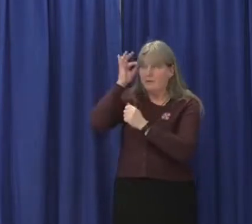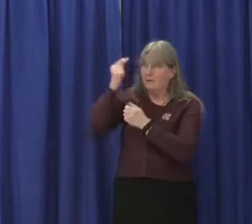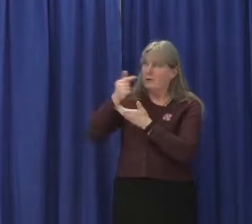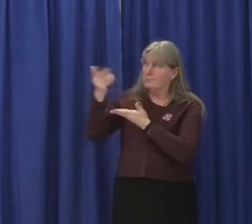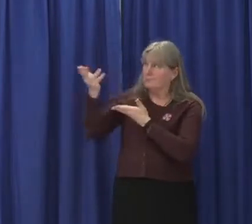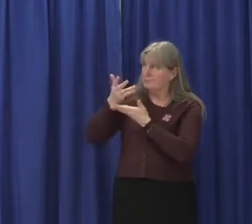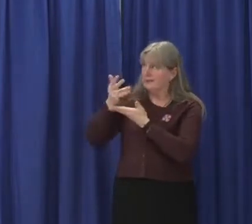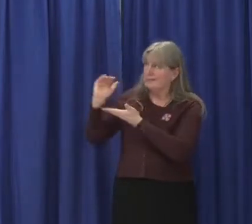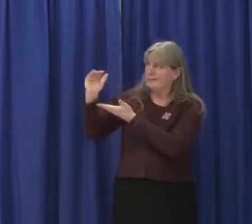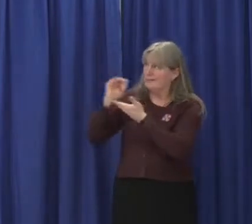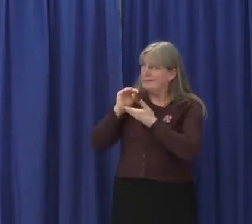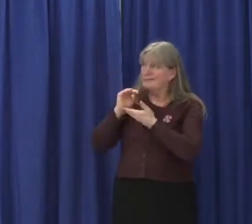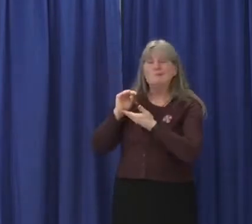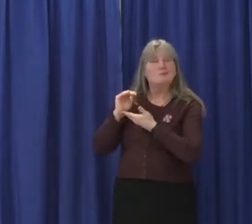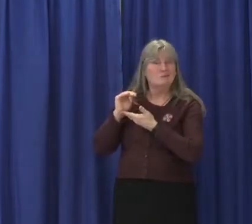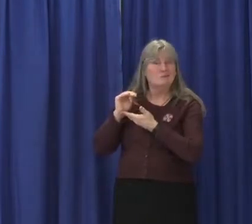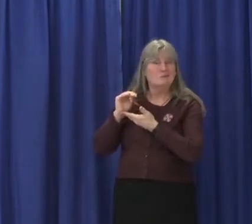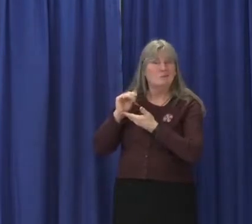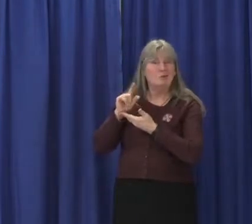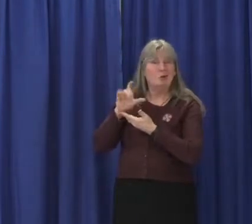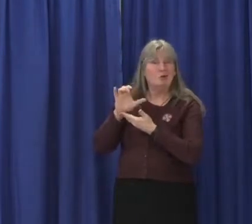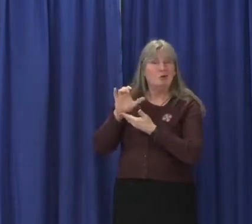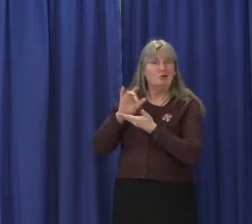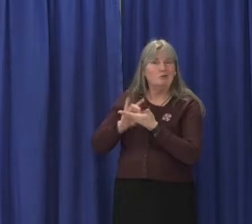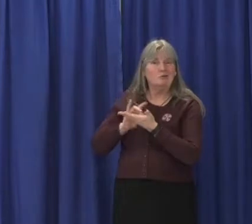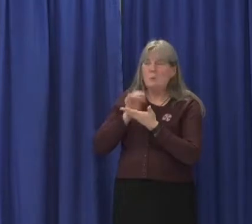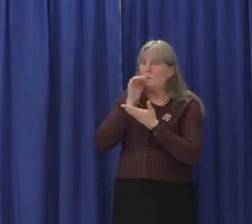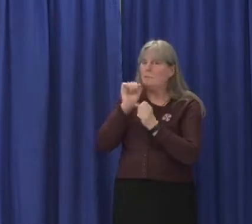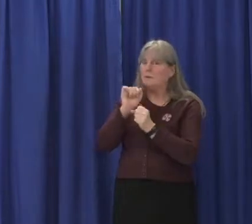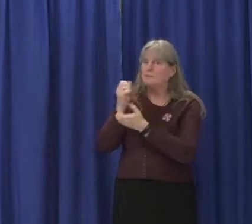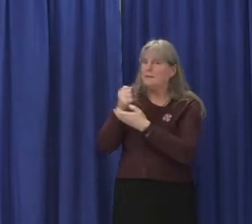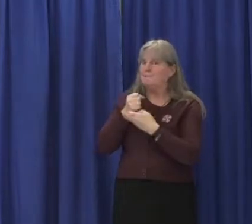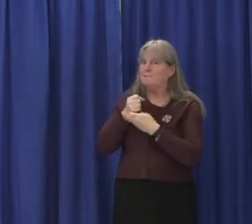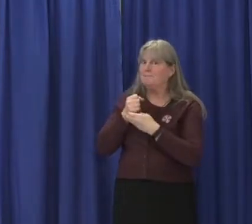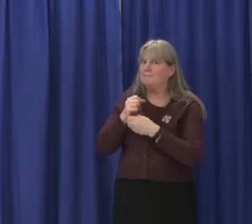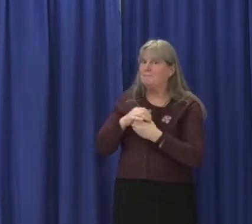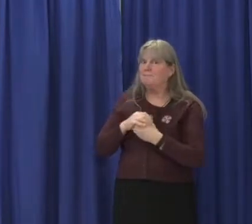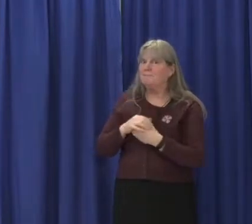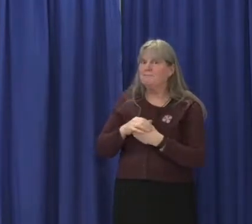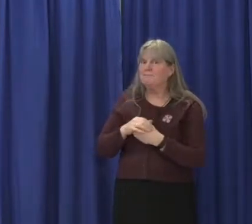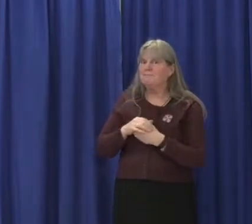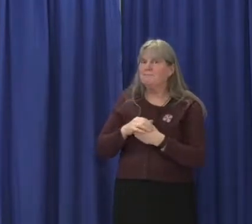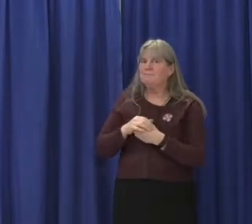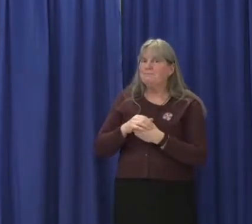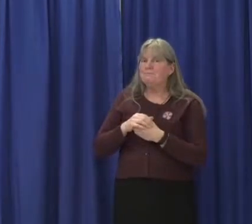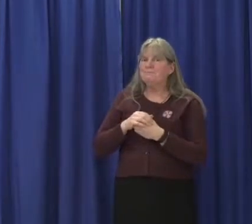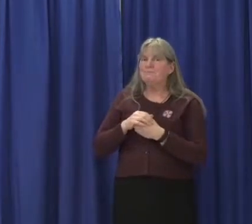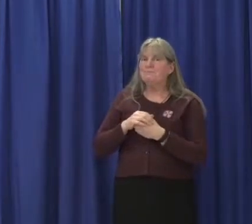this initial allocation as soon as possible. And these will definitely help